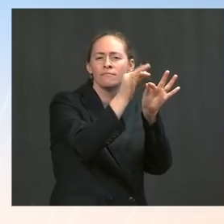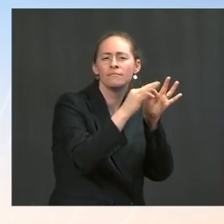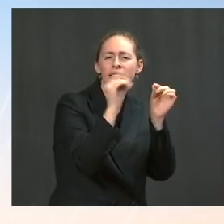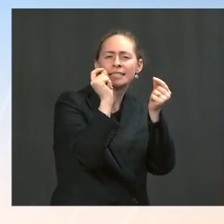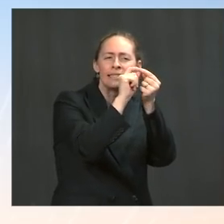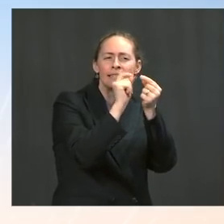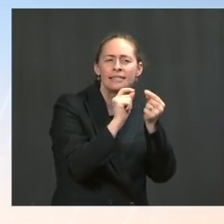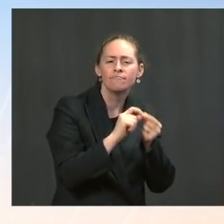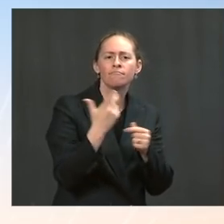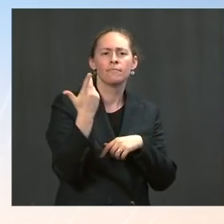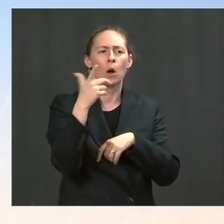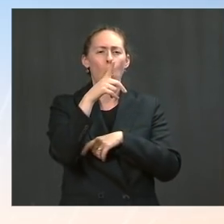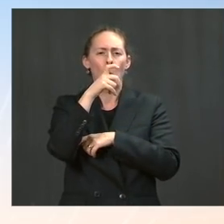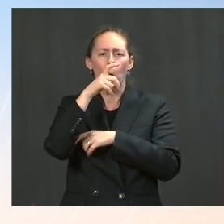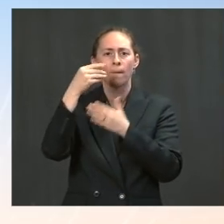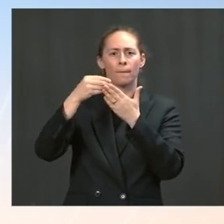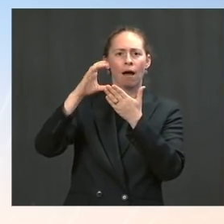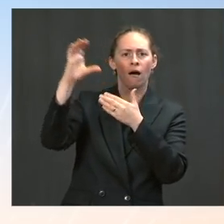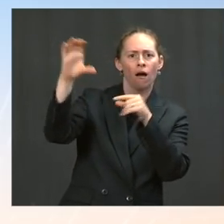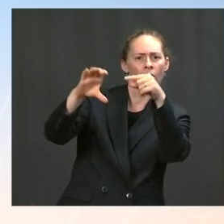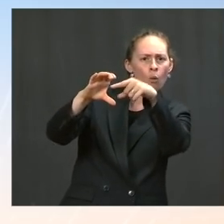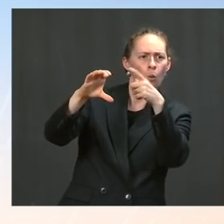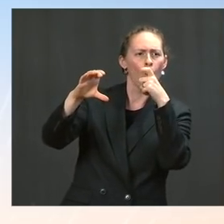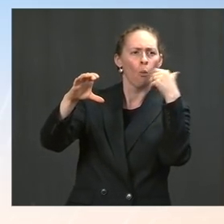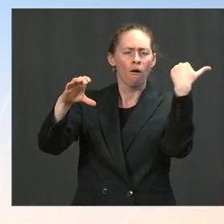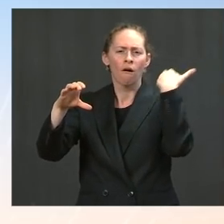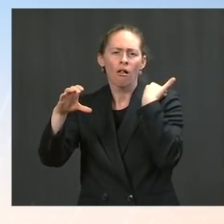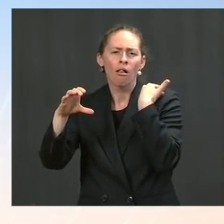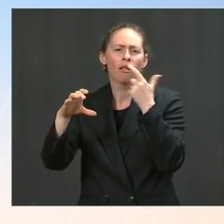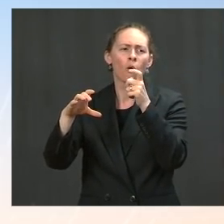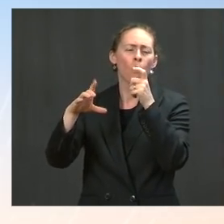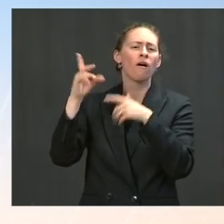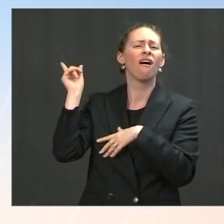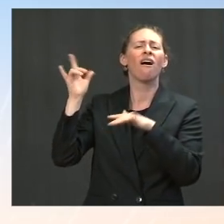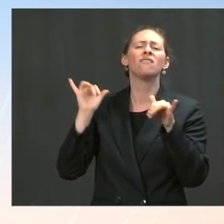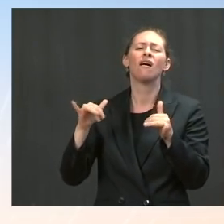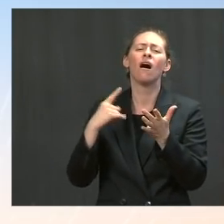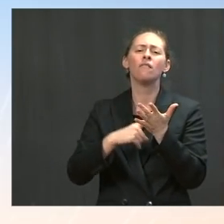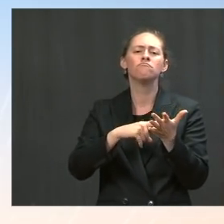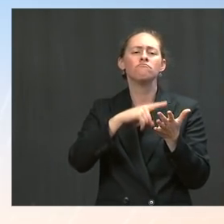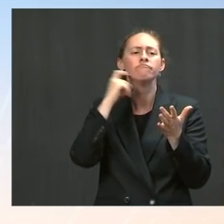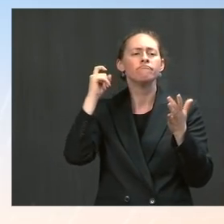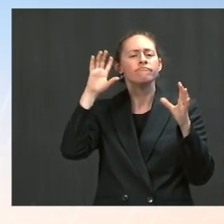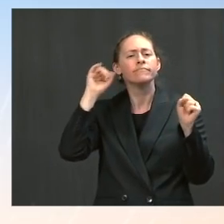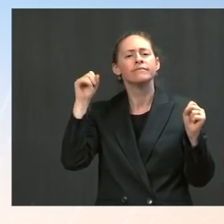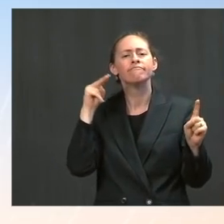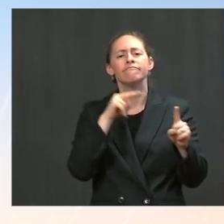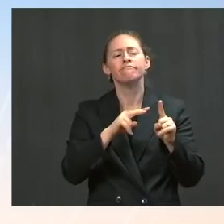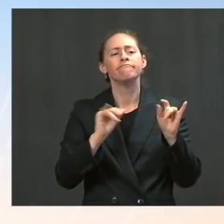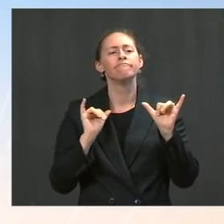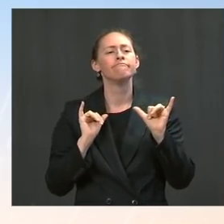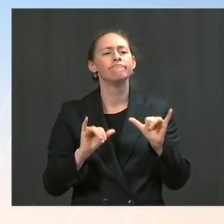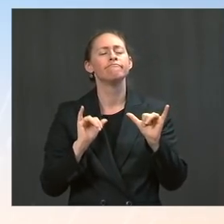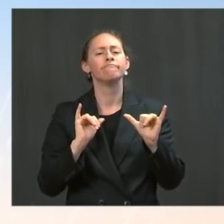The President's bottom lines have not changed about the fact that that any payfors cannot raise taxes on individuals